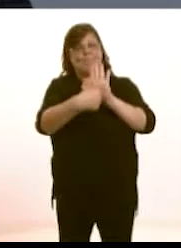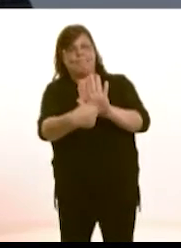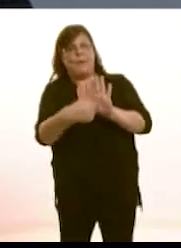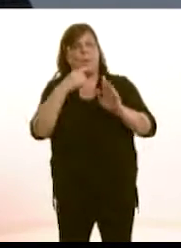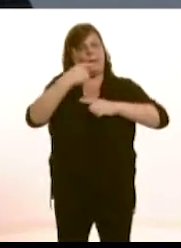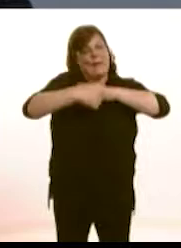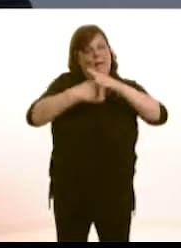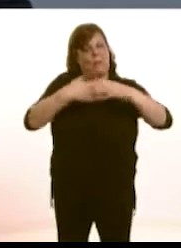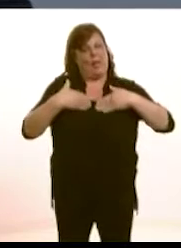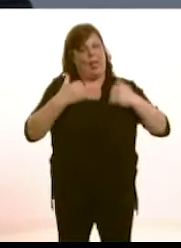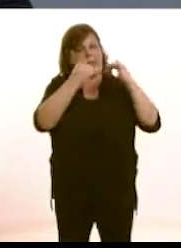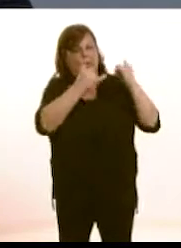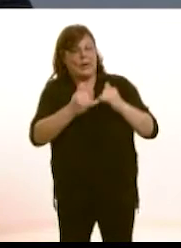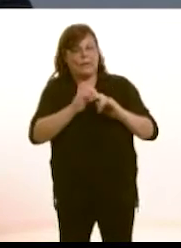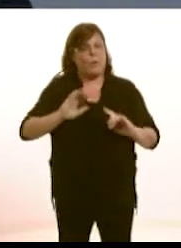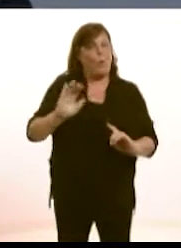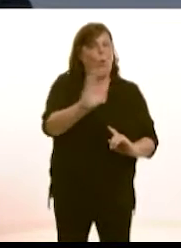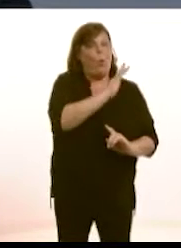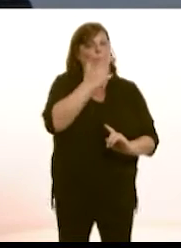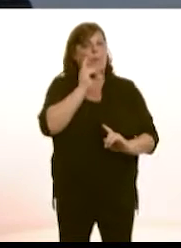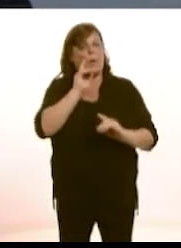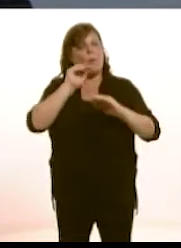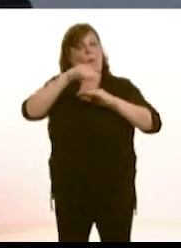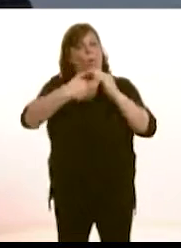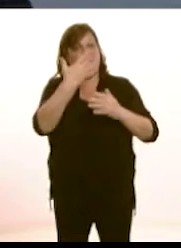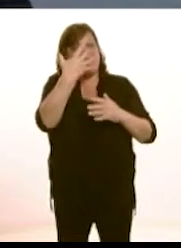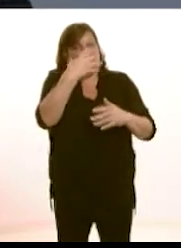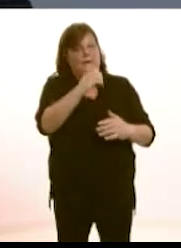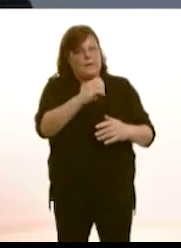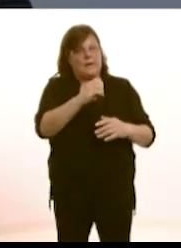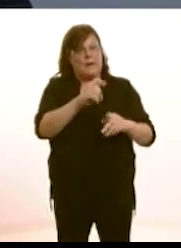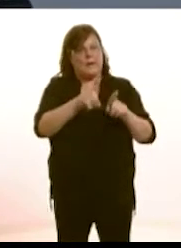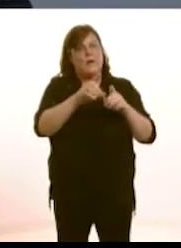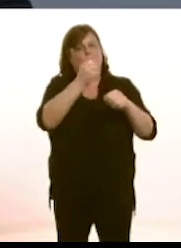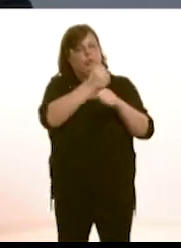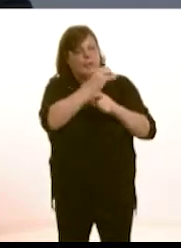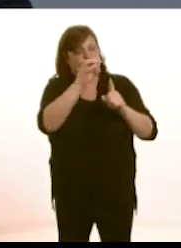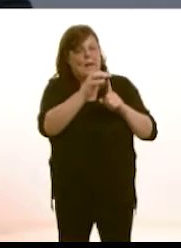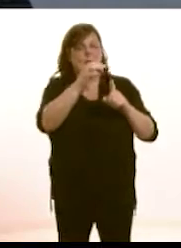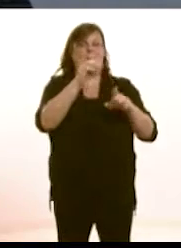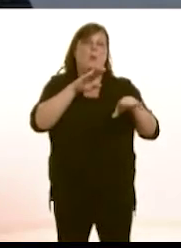health checks for everyone over the age of 50, led by GPs, practice nurses, pharmacists